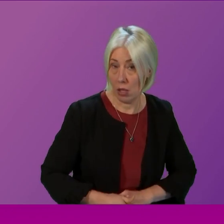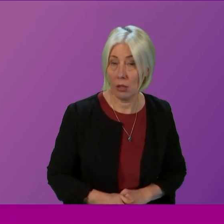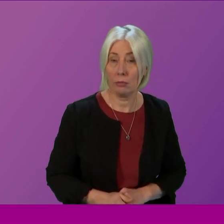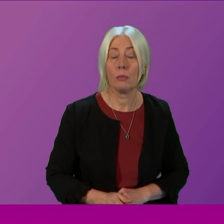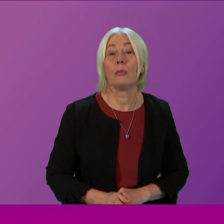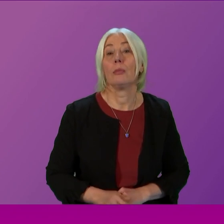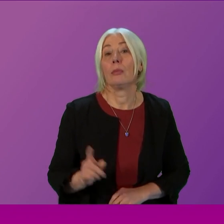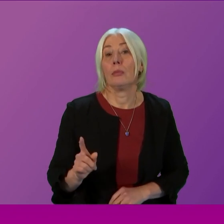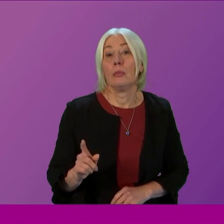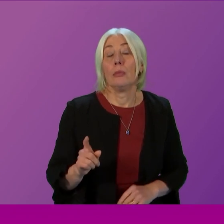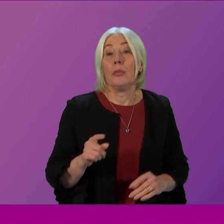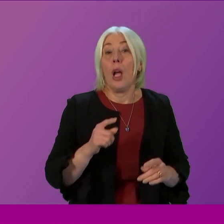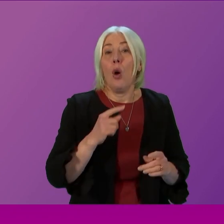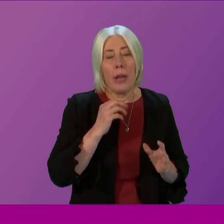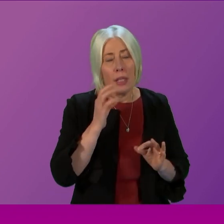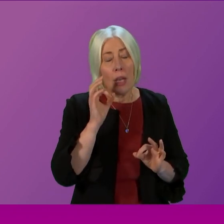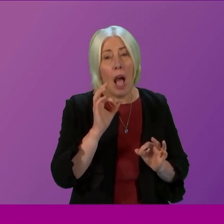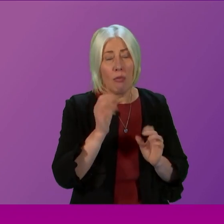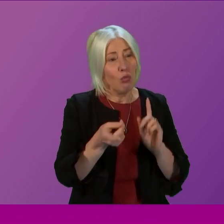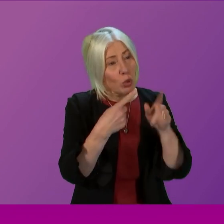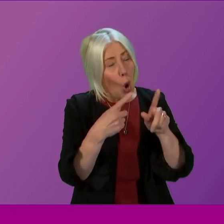Ivan McKee’s answer to my topical question baffled me,